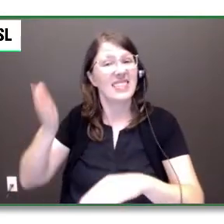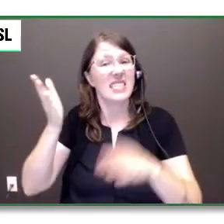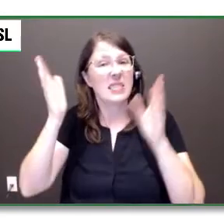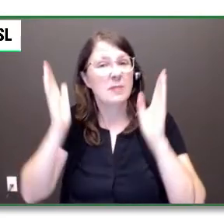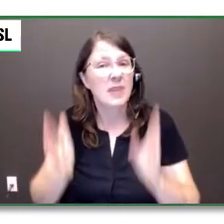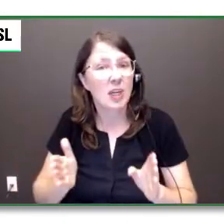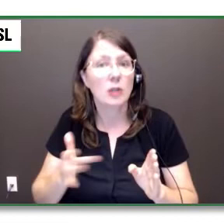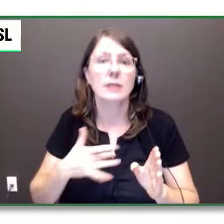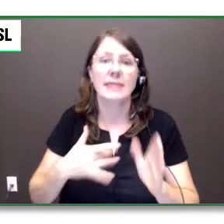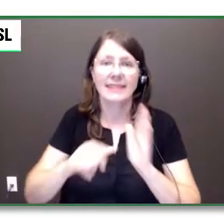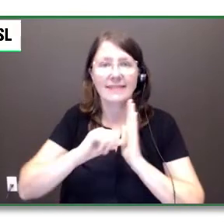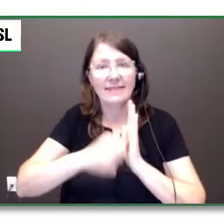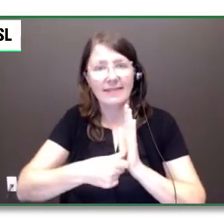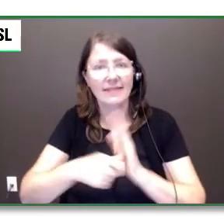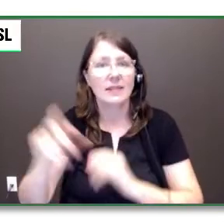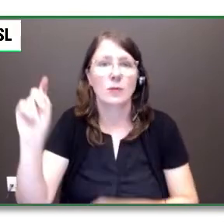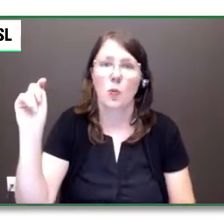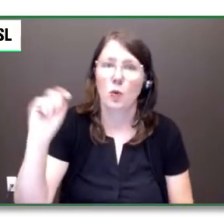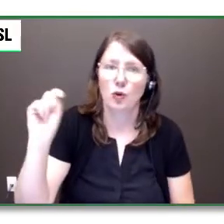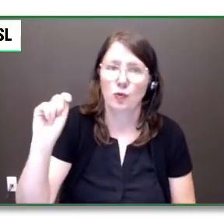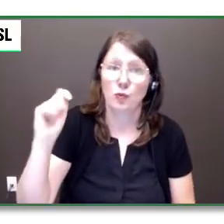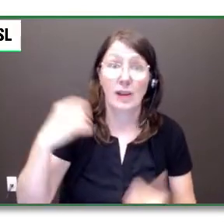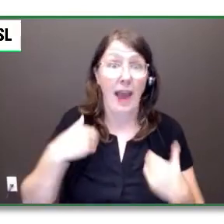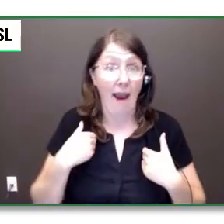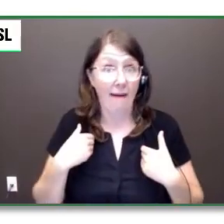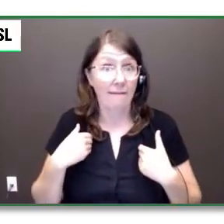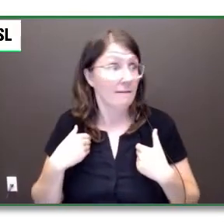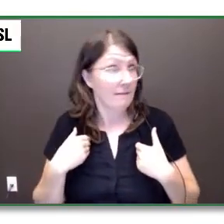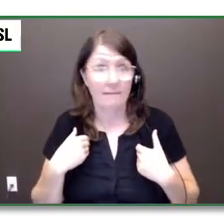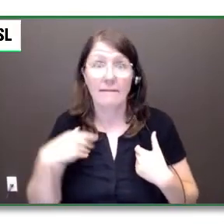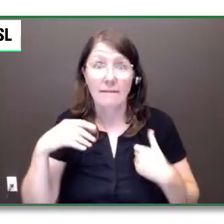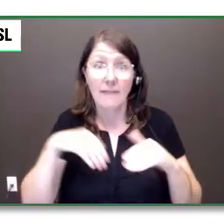the availability of accessible washrooms are critical. Where do you put them in